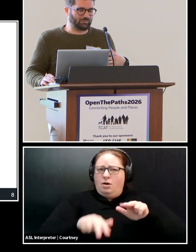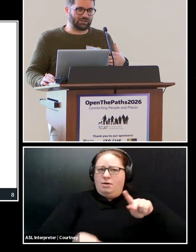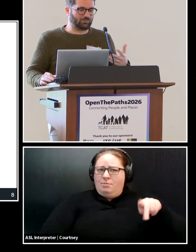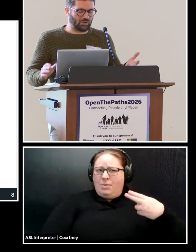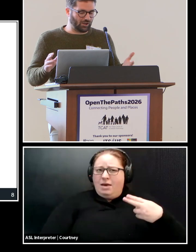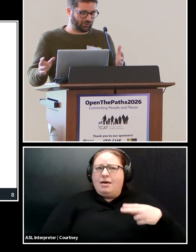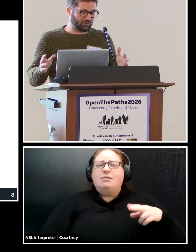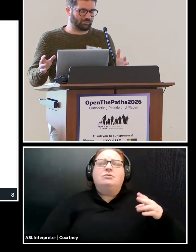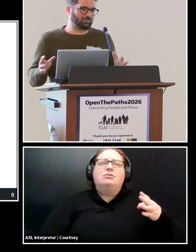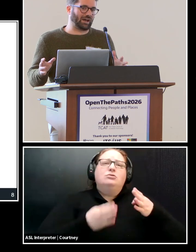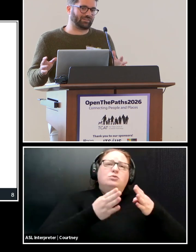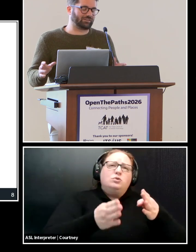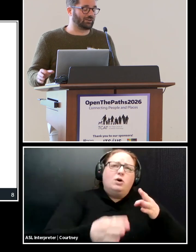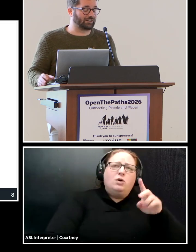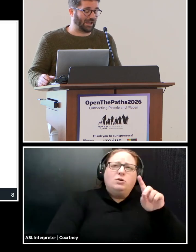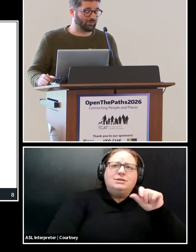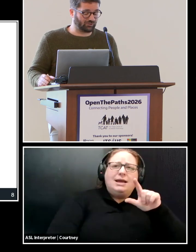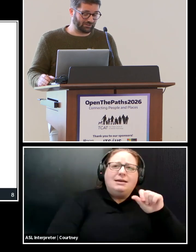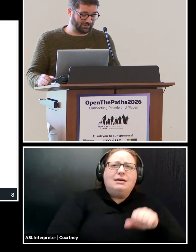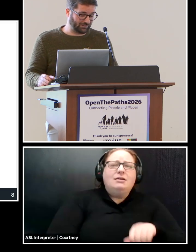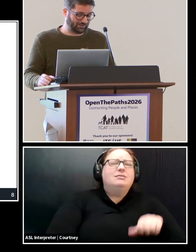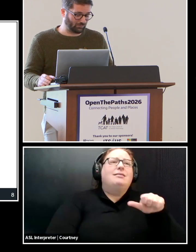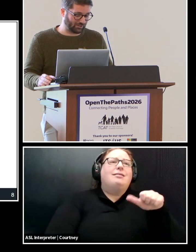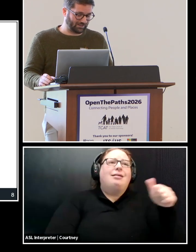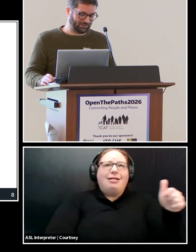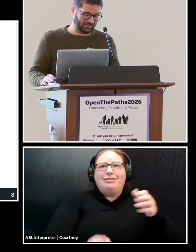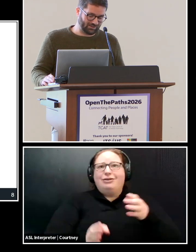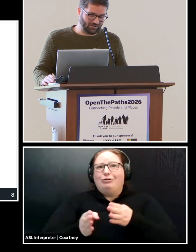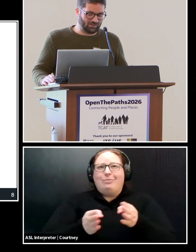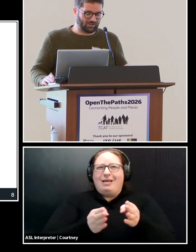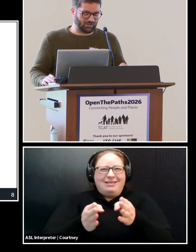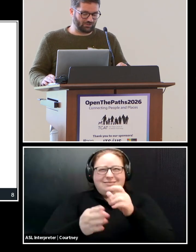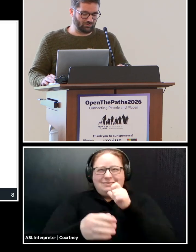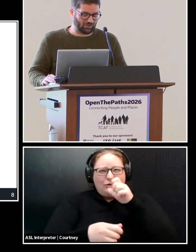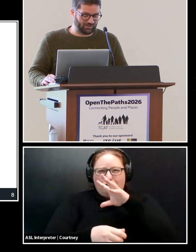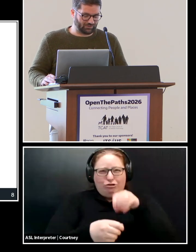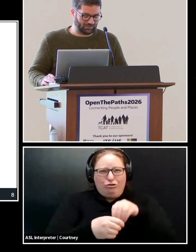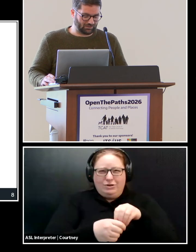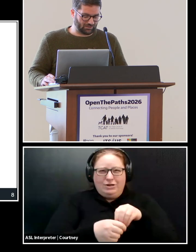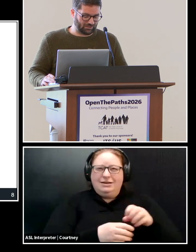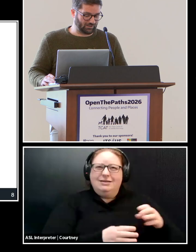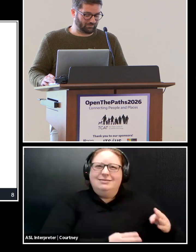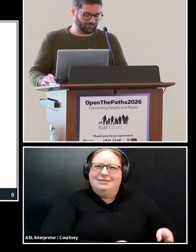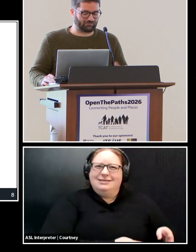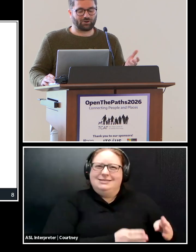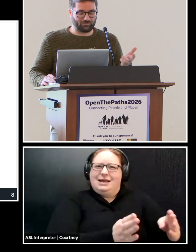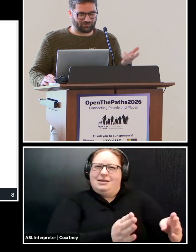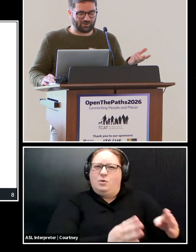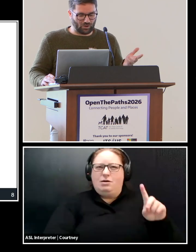um you know other paths that aren't captured in the sidewalk data set uh utilizing uh from from